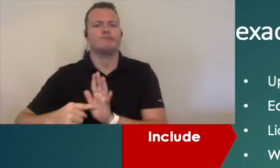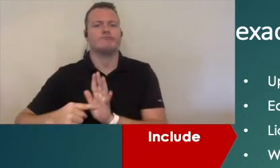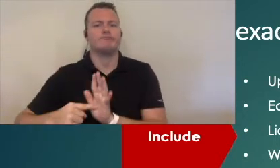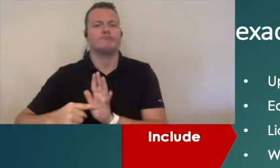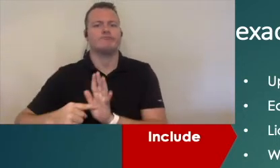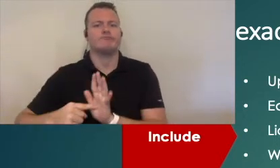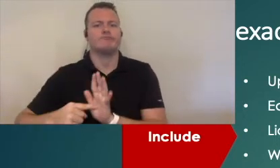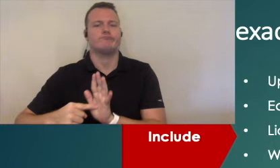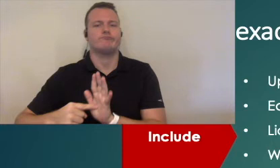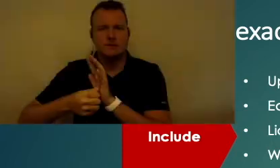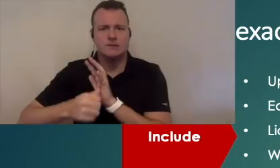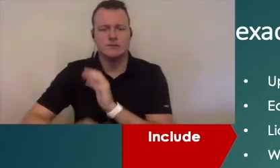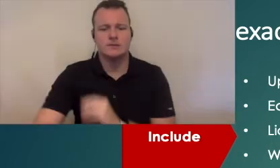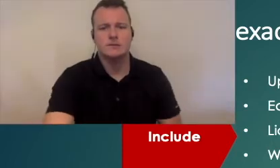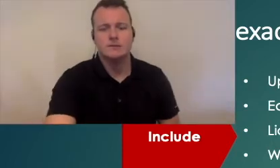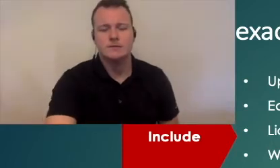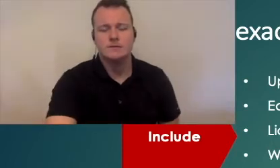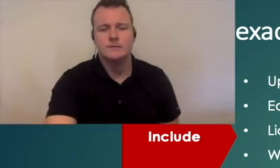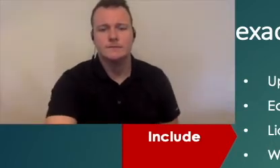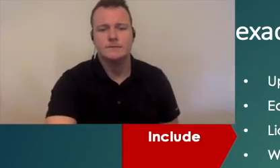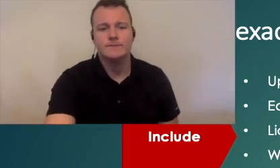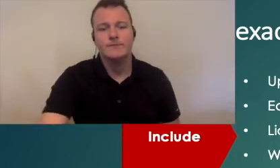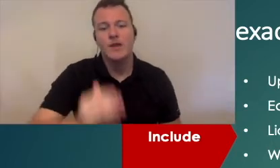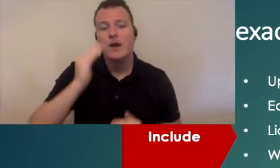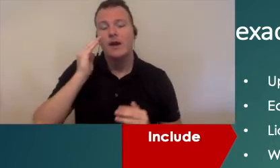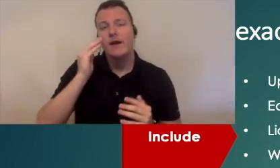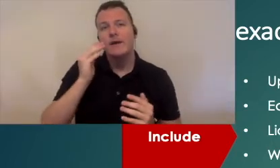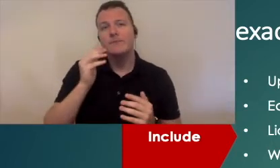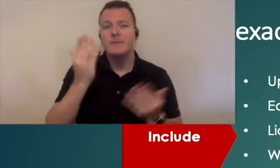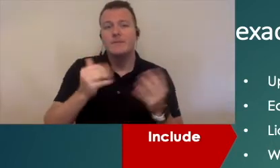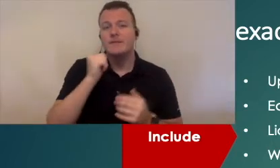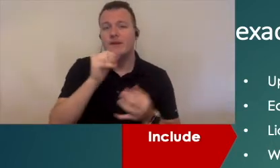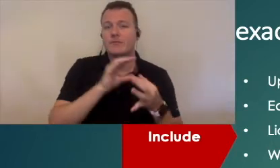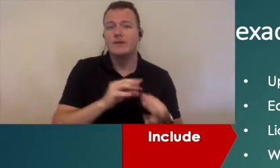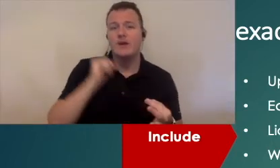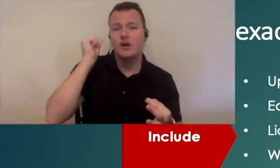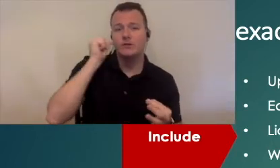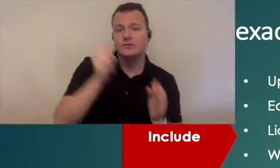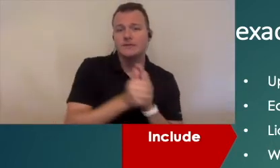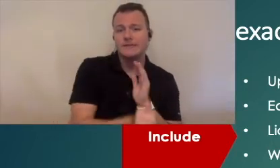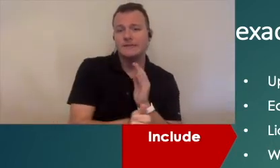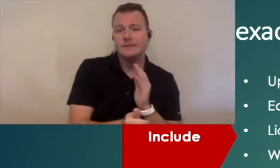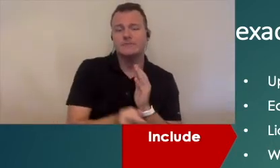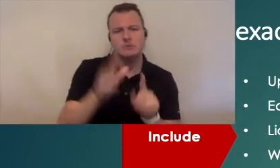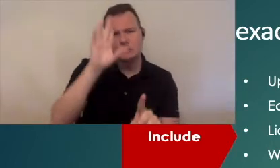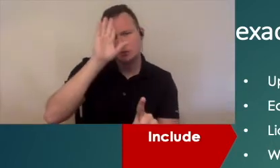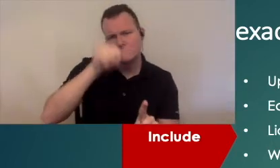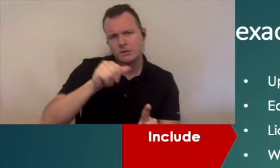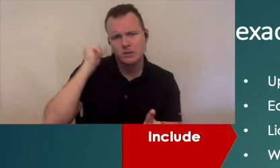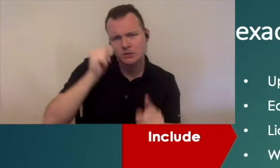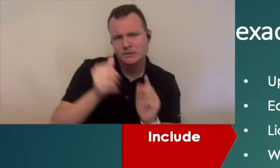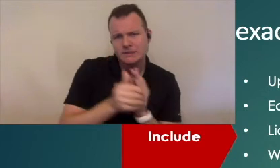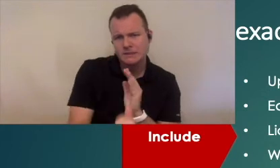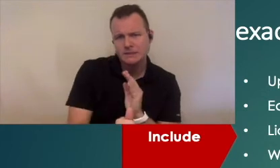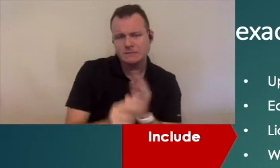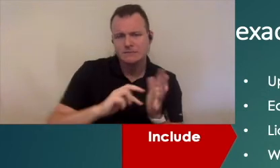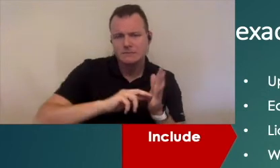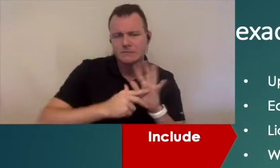Hopefully you guys know what an audiologic-related skill would be, but I'm thinking somewhere along the lines of, when I see people that come in that are